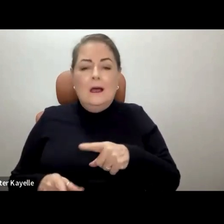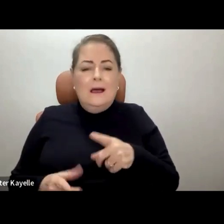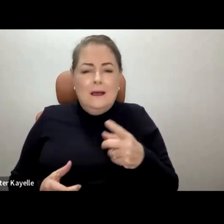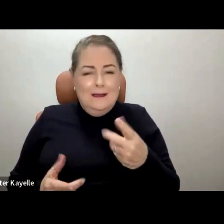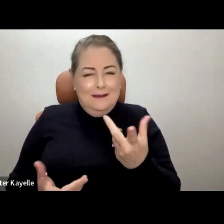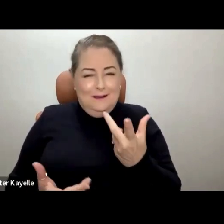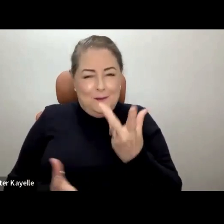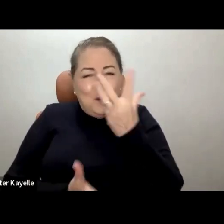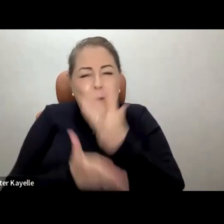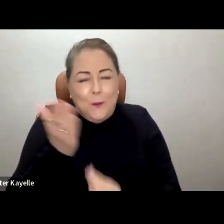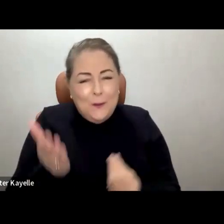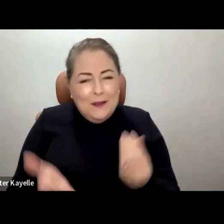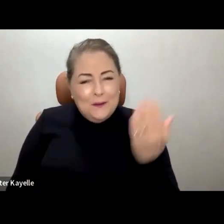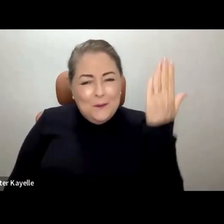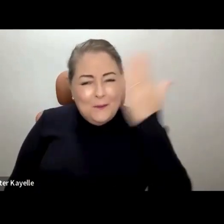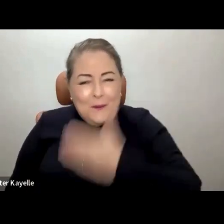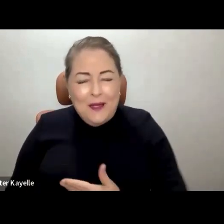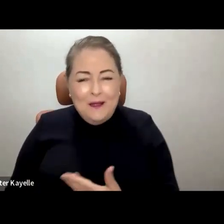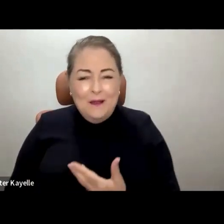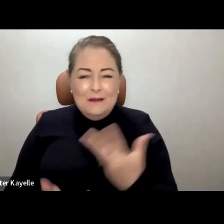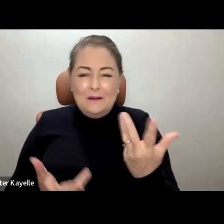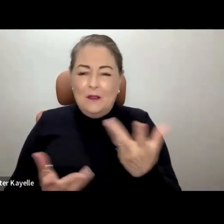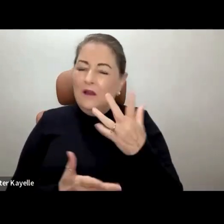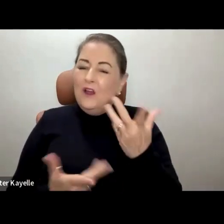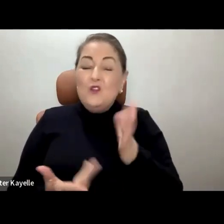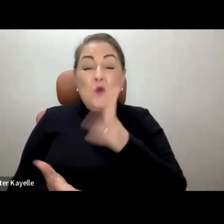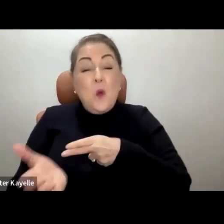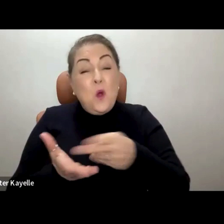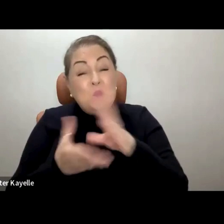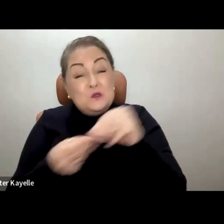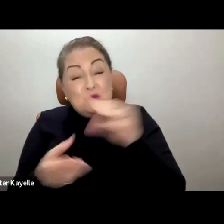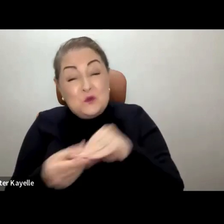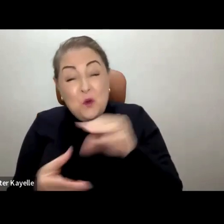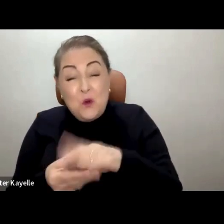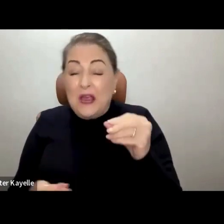story, you might be able to tell a very good Hollywood cliche,